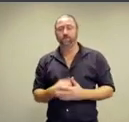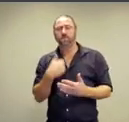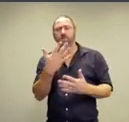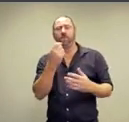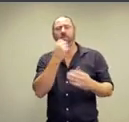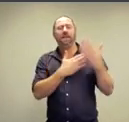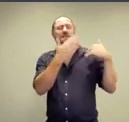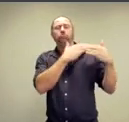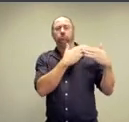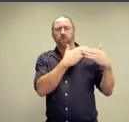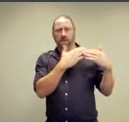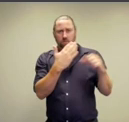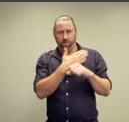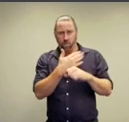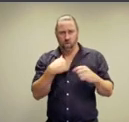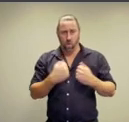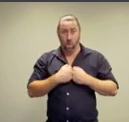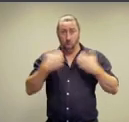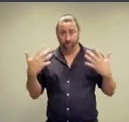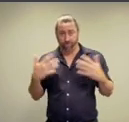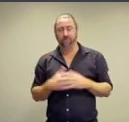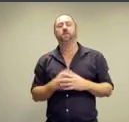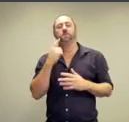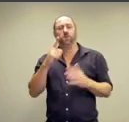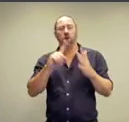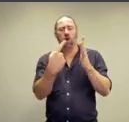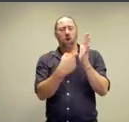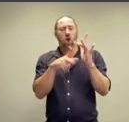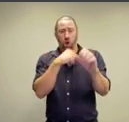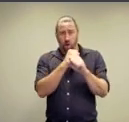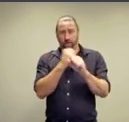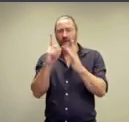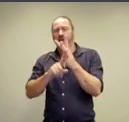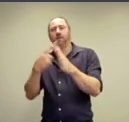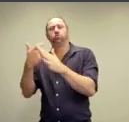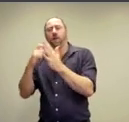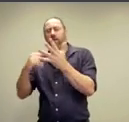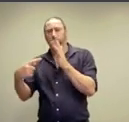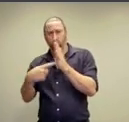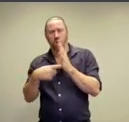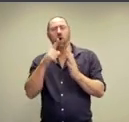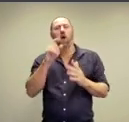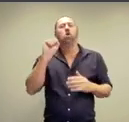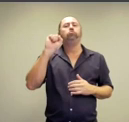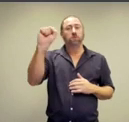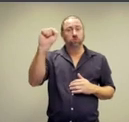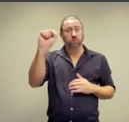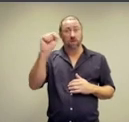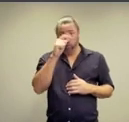history of this before I undo this jacket a bit itself. So, Irving and Jack Schott were two